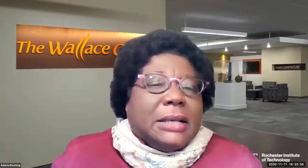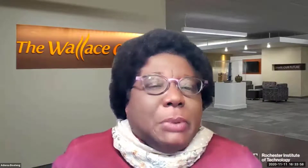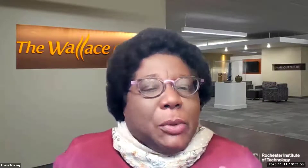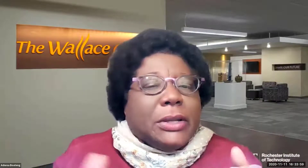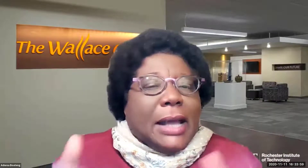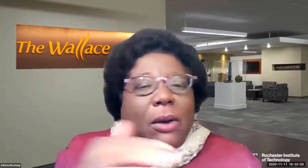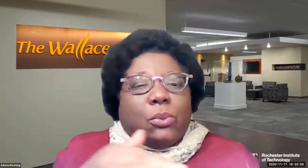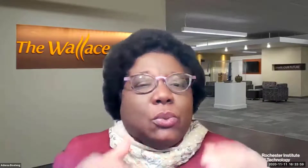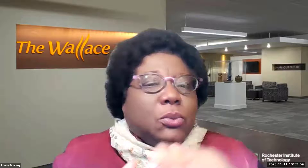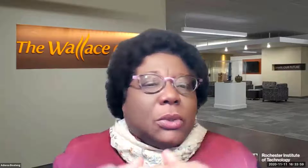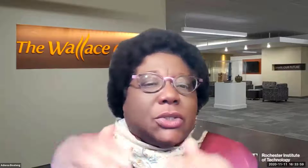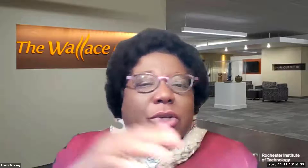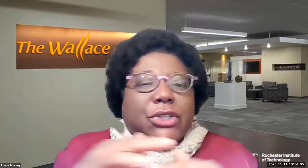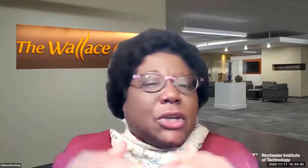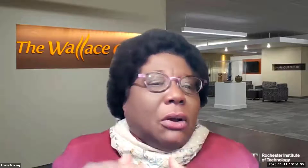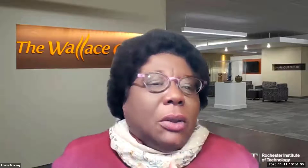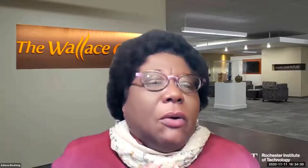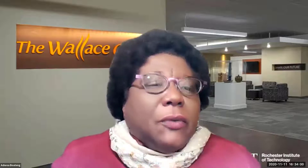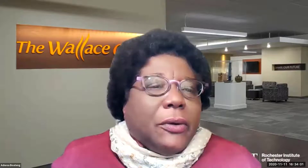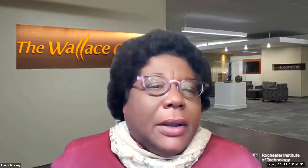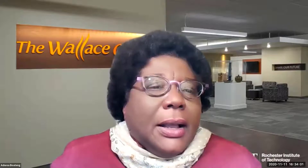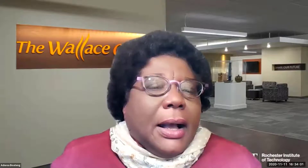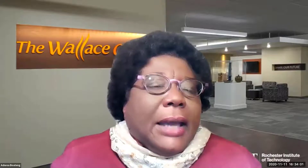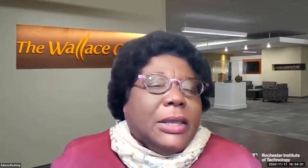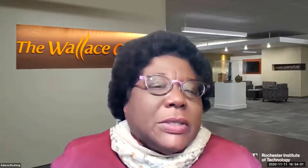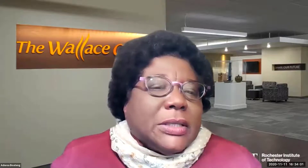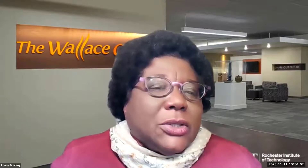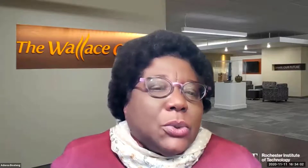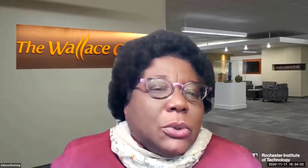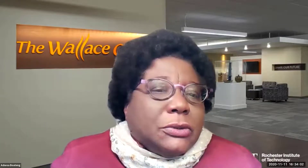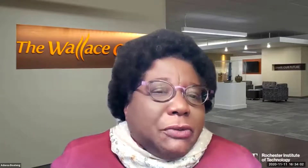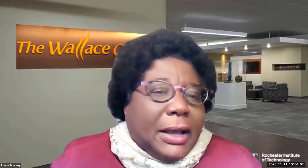in those areas is because of that people are now searching all over. I used as a tool to find and it does come in handy. Yeah. In finding